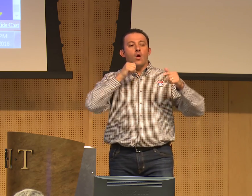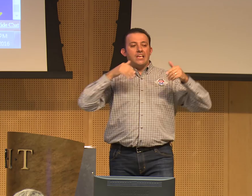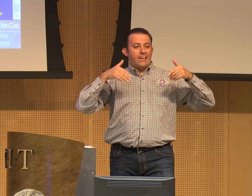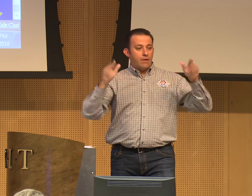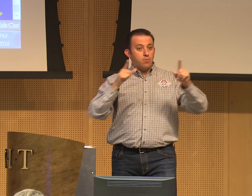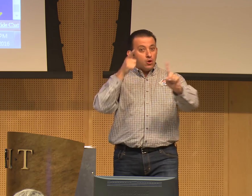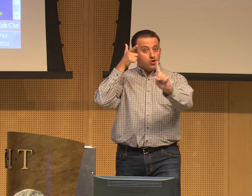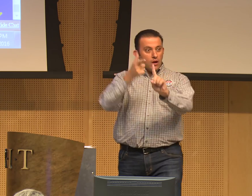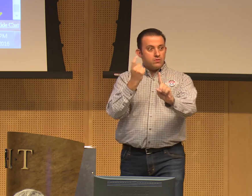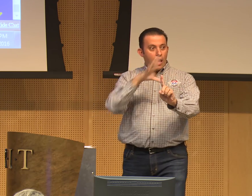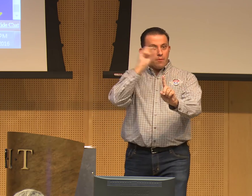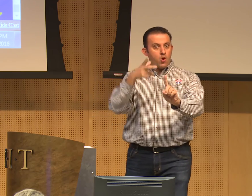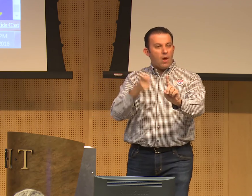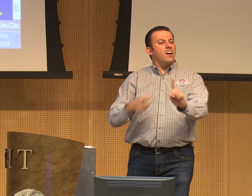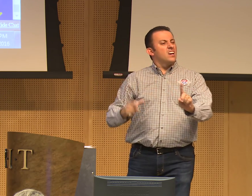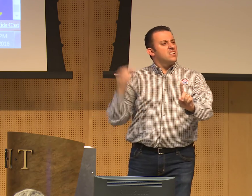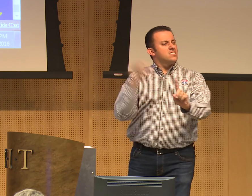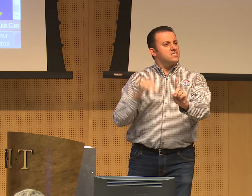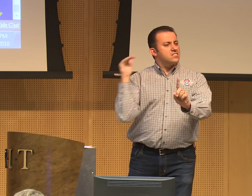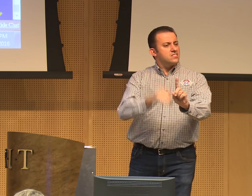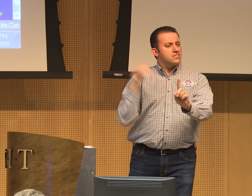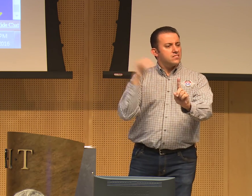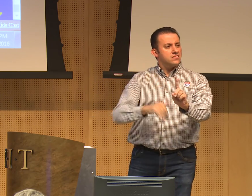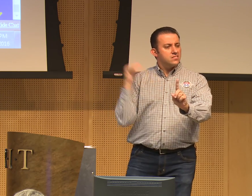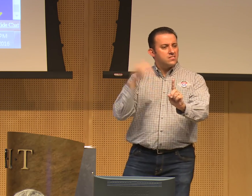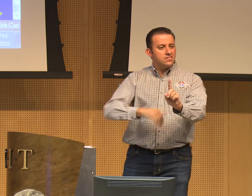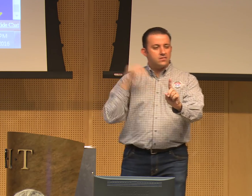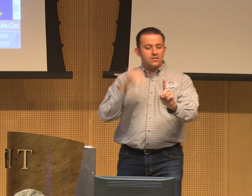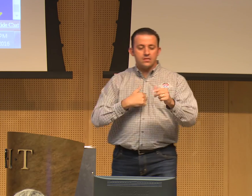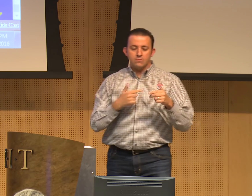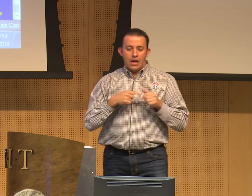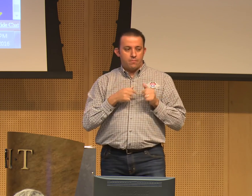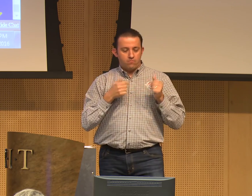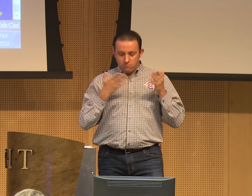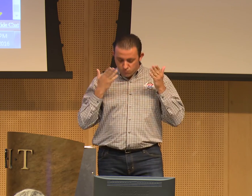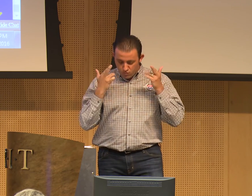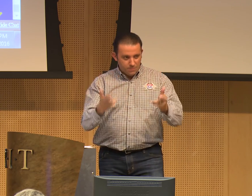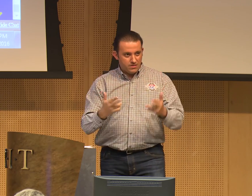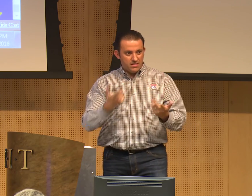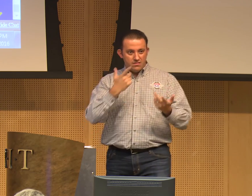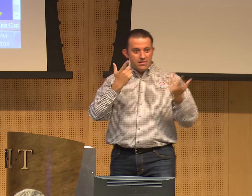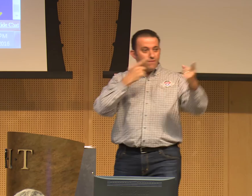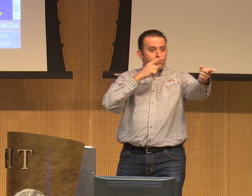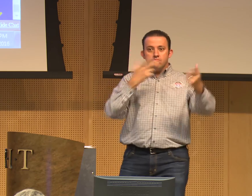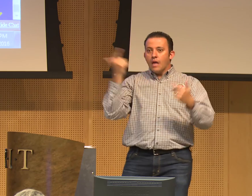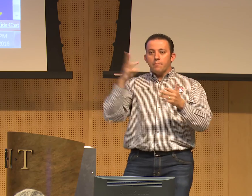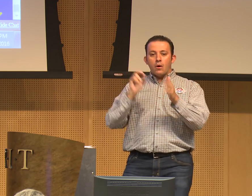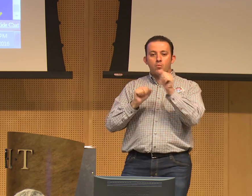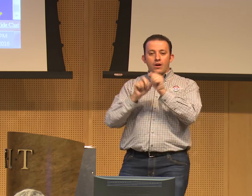Don't give up. You know, if you're gonna take a shot, continue to go for that. Roll for that.